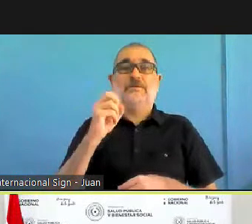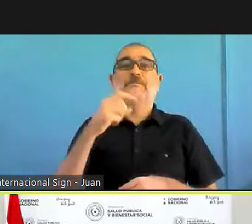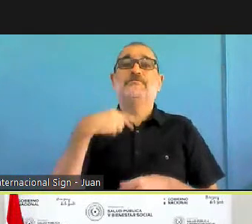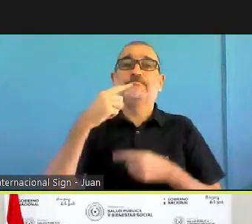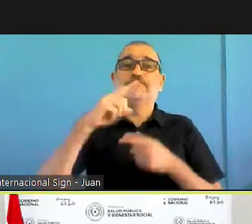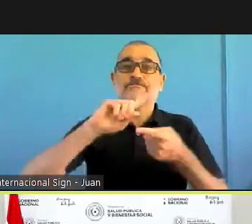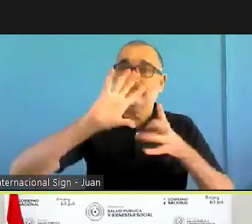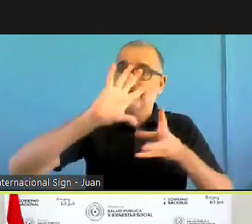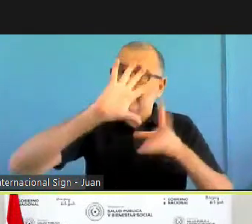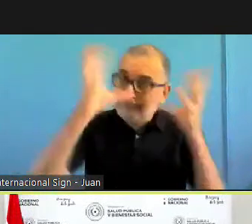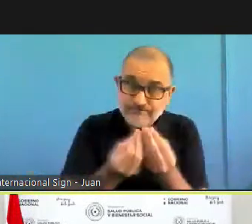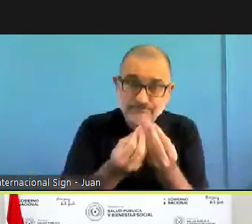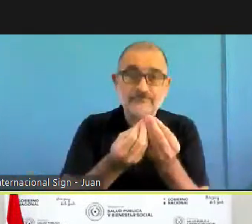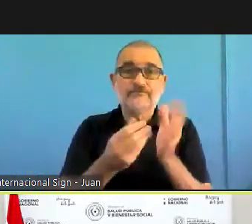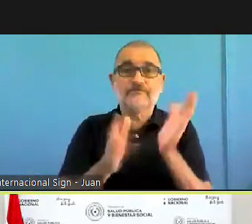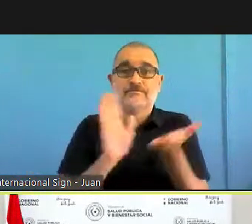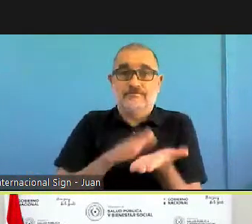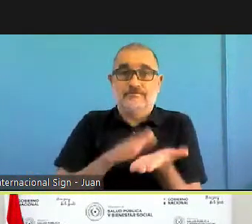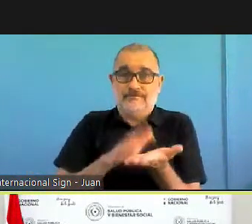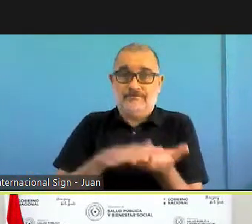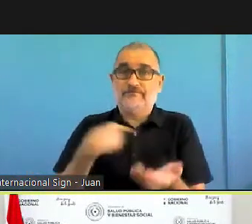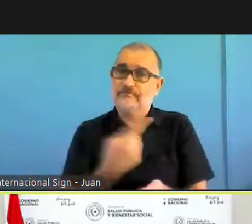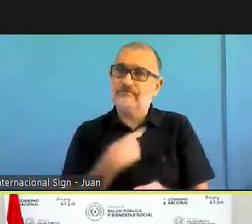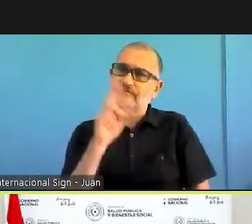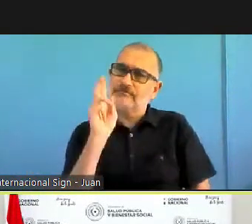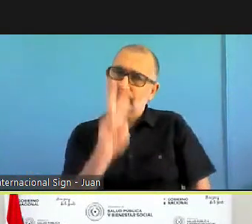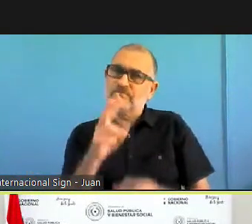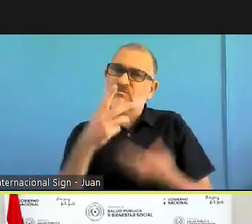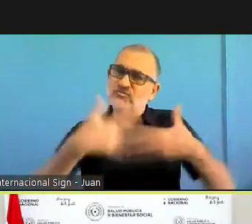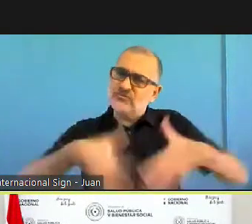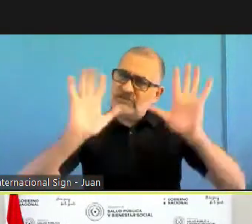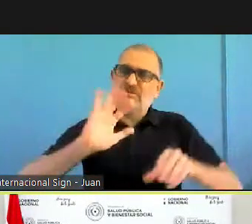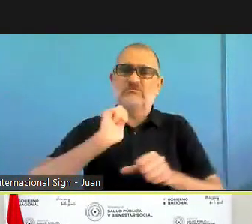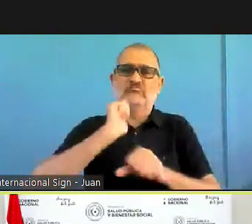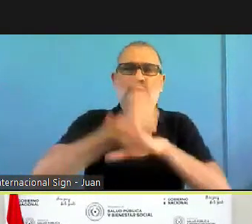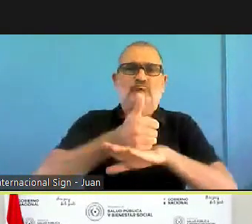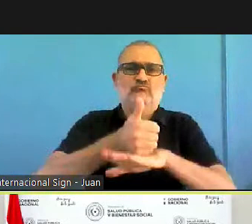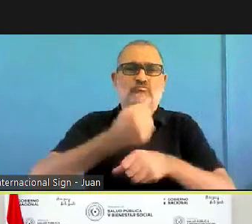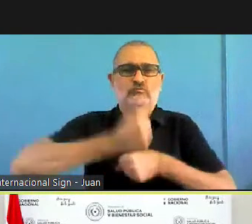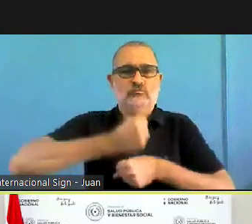This pandemic had to do with infectious diseases. Obviously.